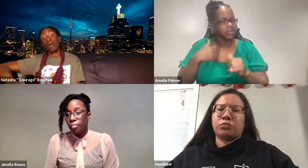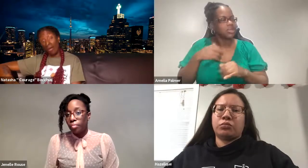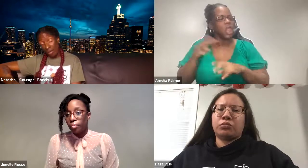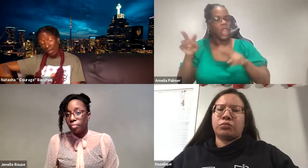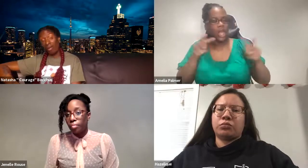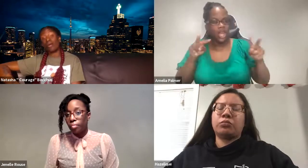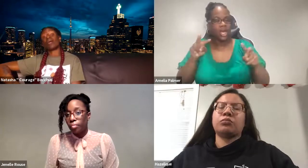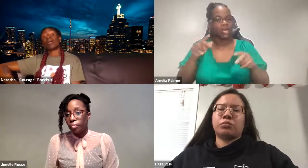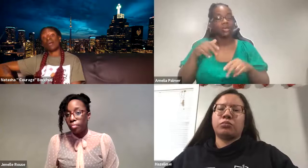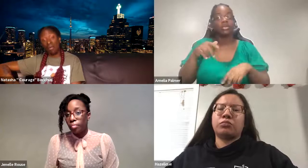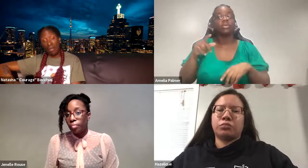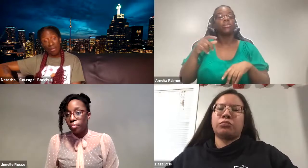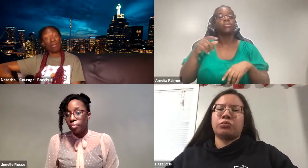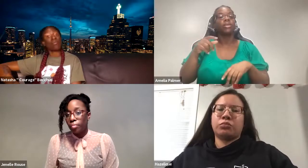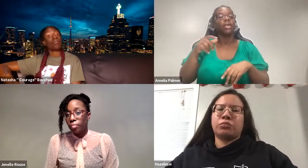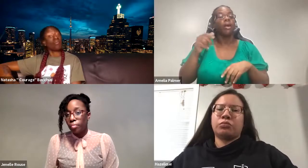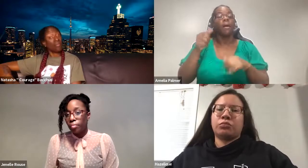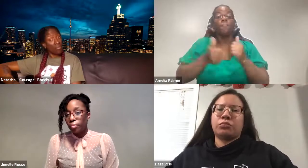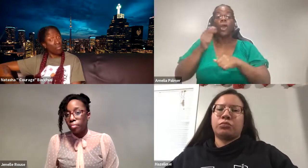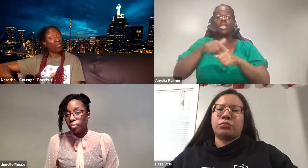does that impact how i'm understood by other people?